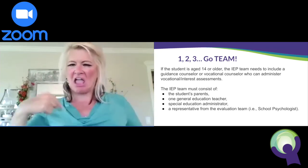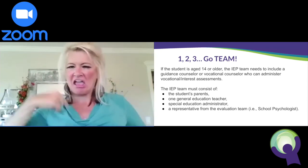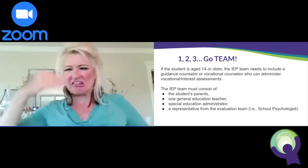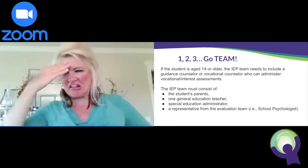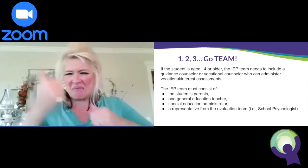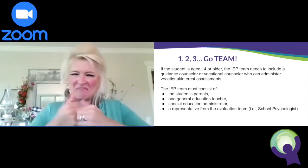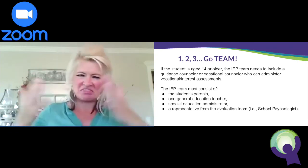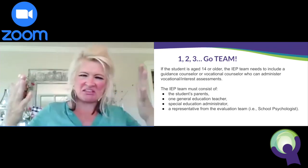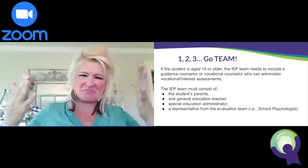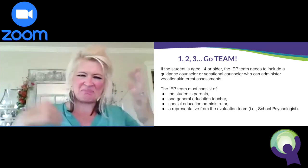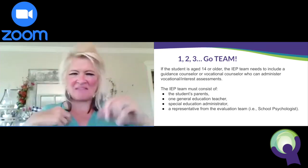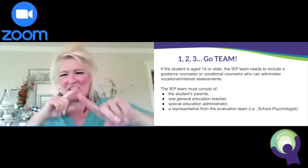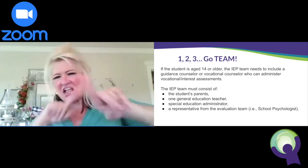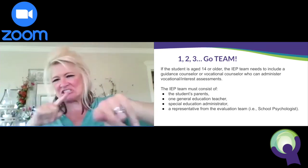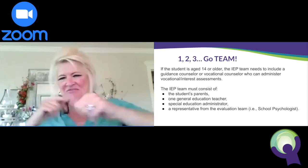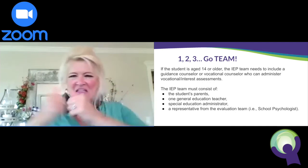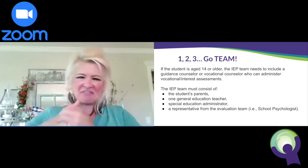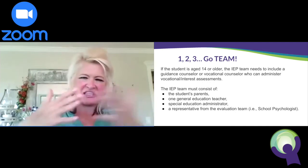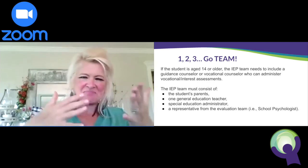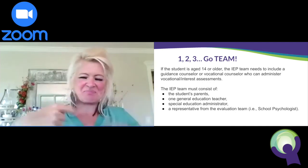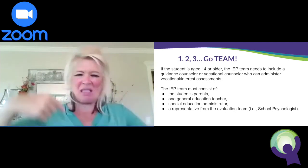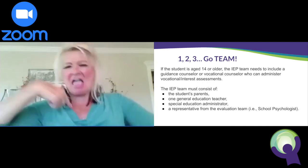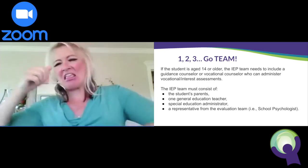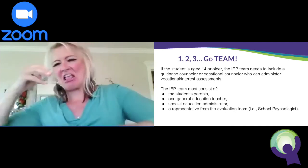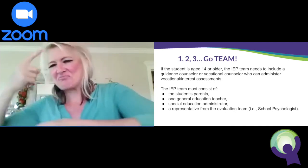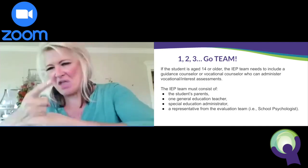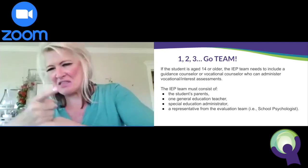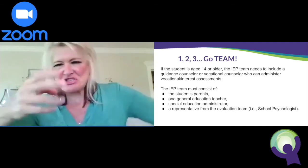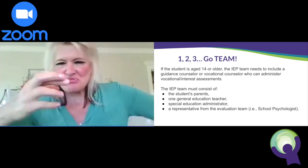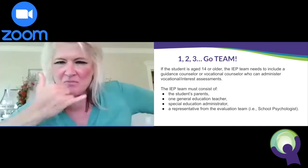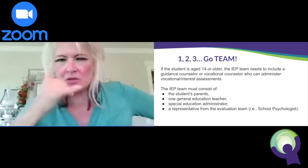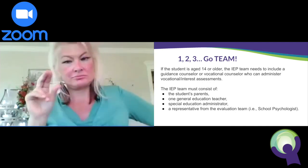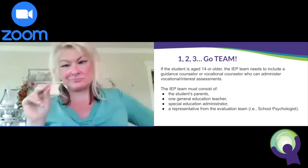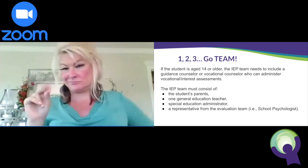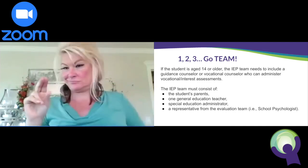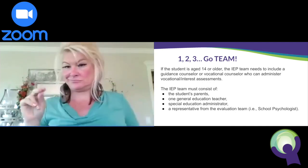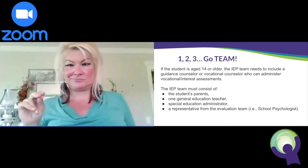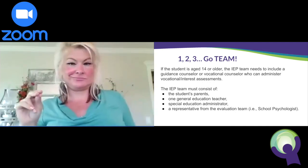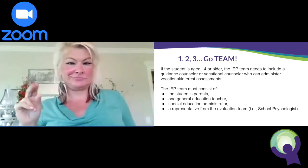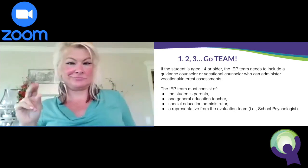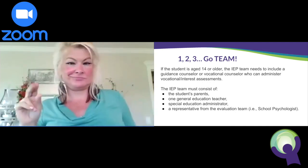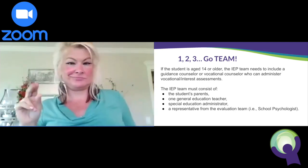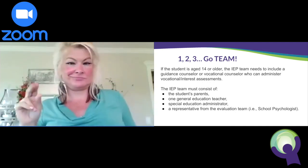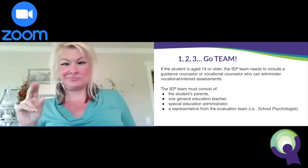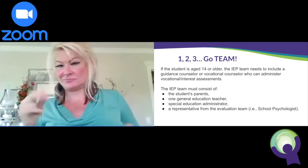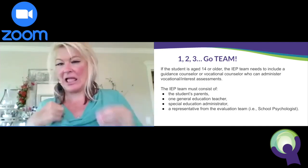even working with school psychologists you would come in and say I know this is how it's gonna be guys.. no, no, no.